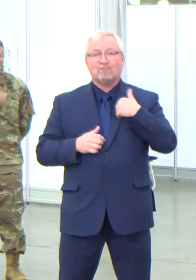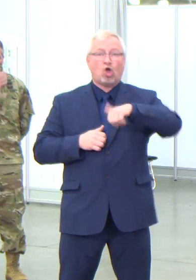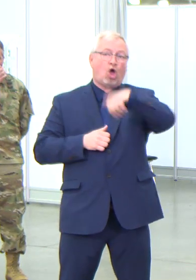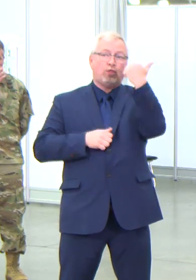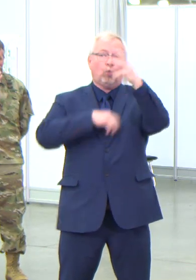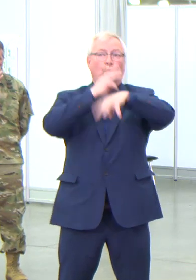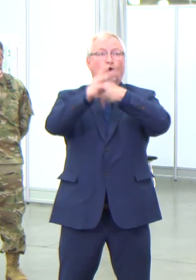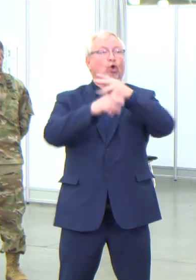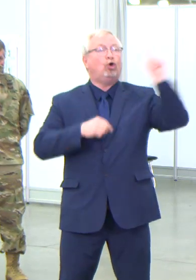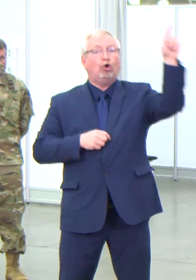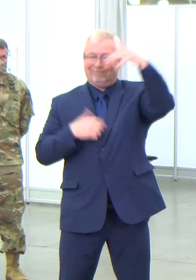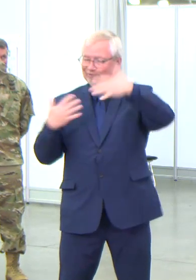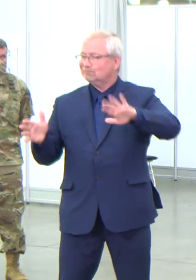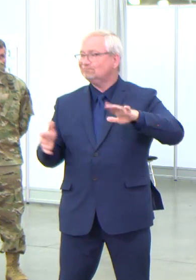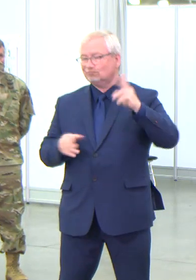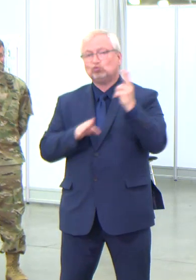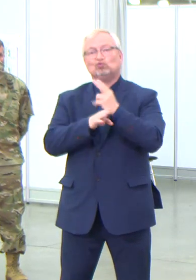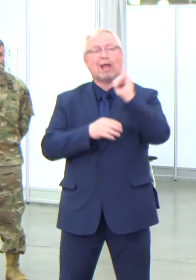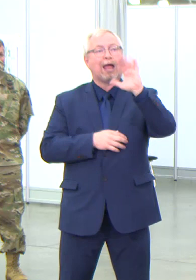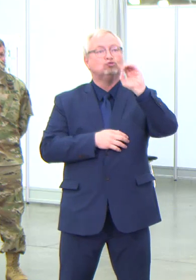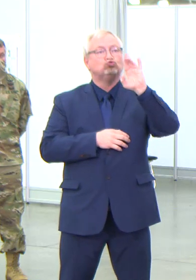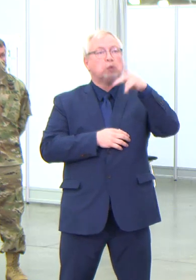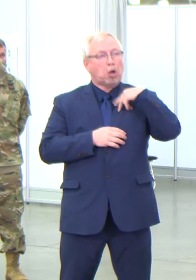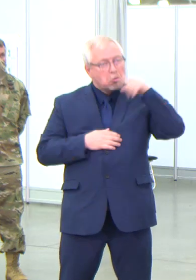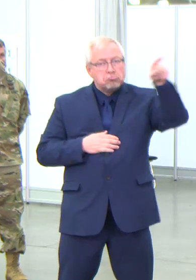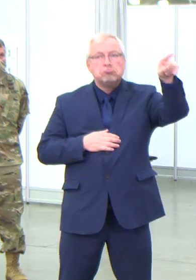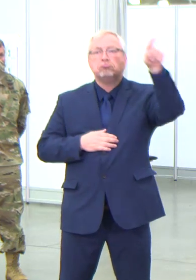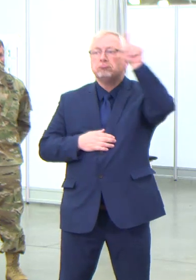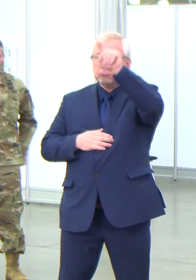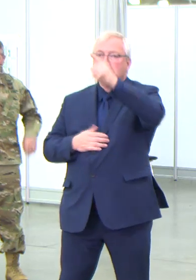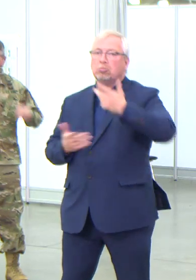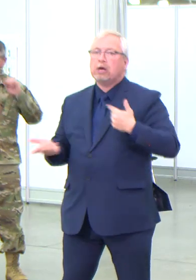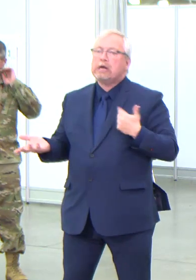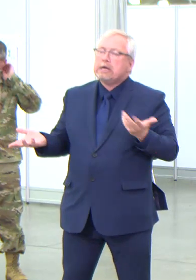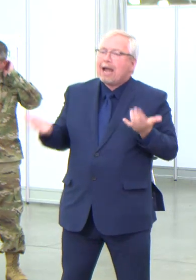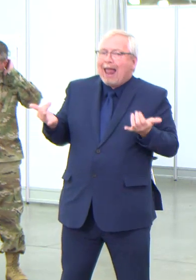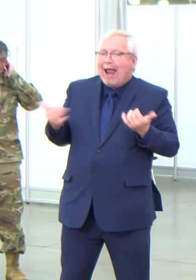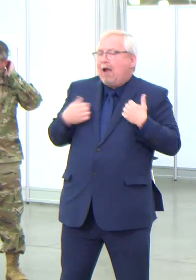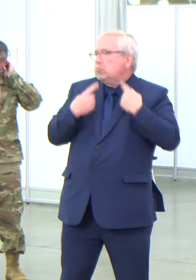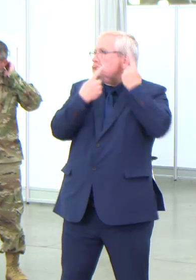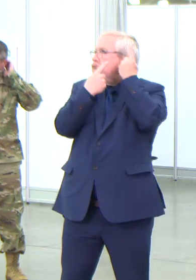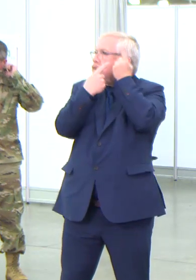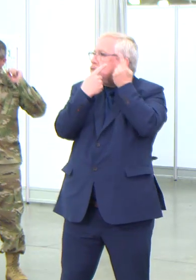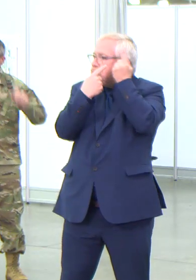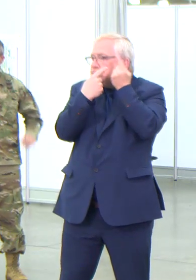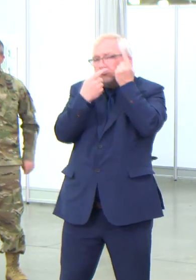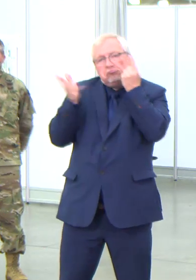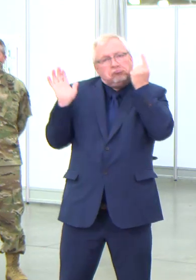happened in other places around the world. So it's just something that is being considered, but it was a false